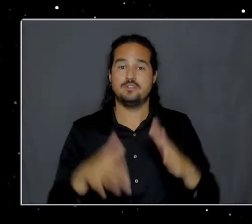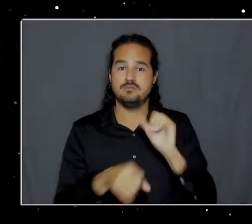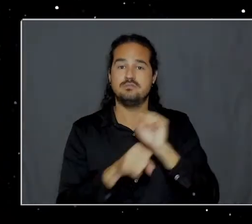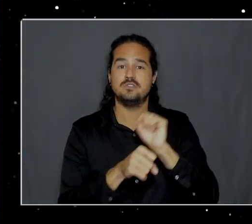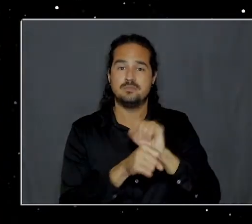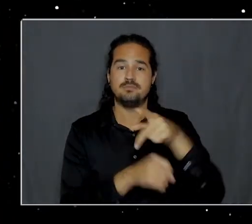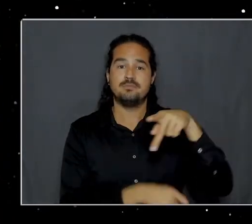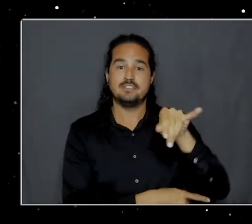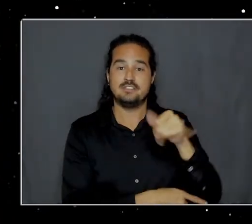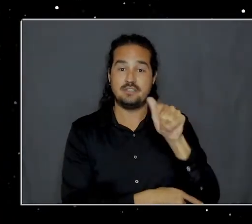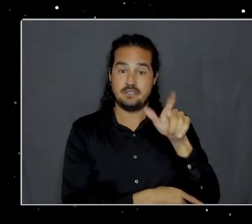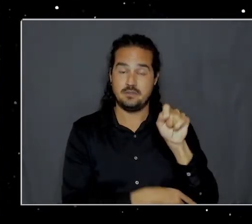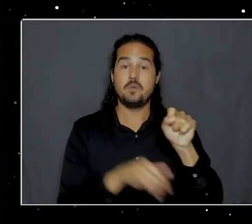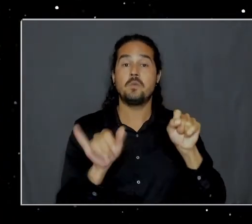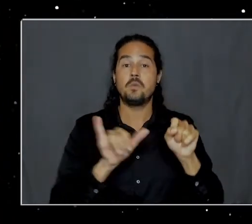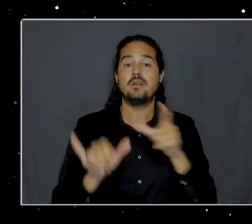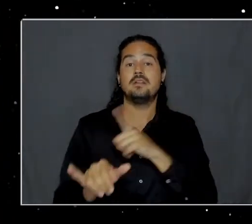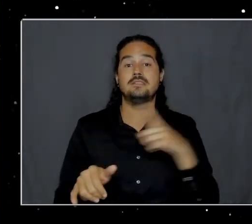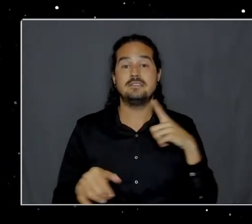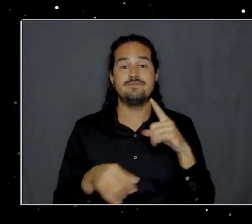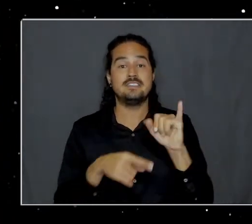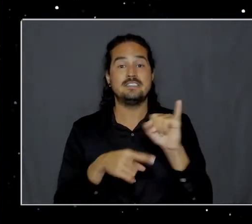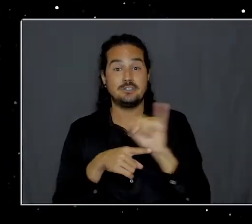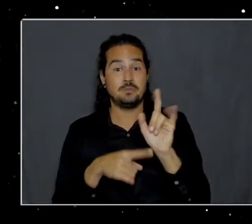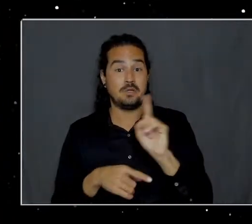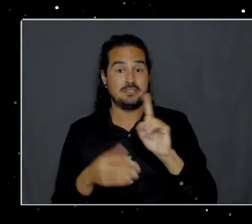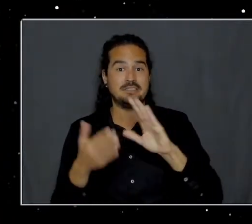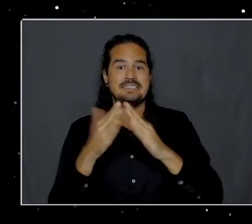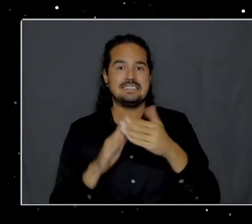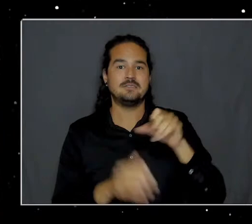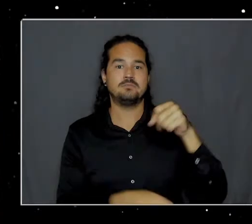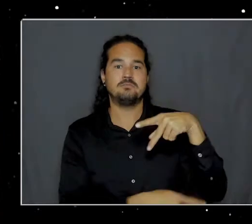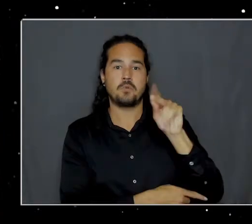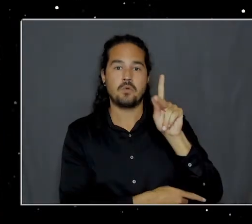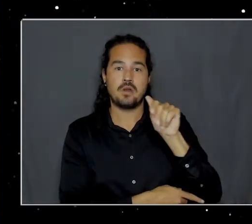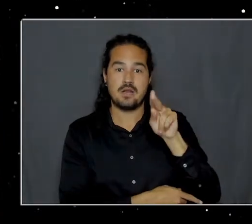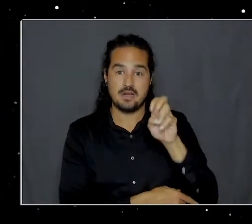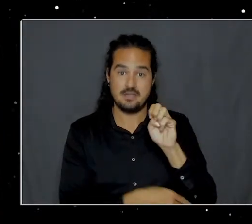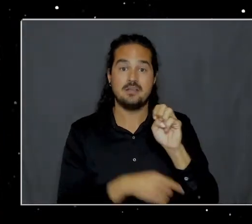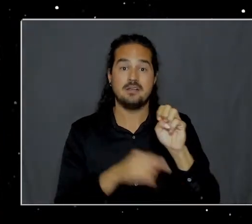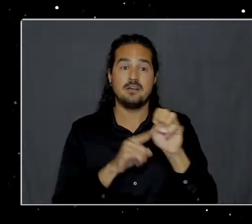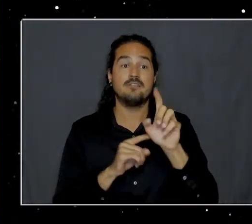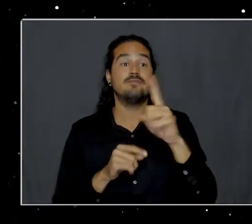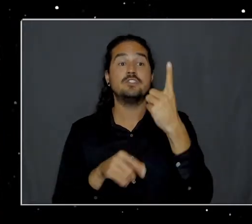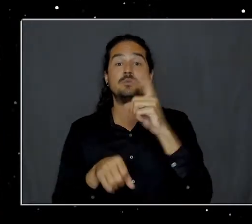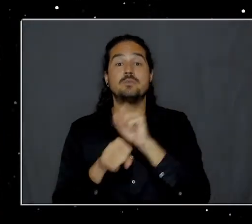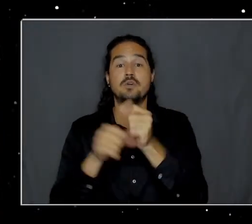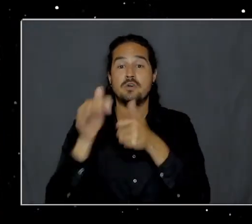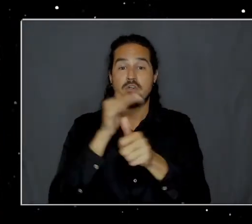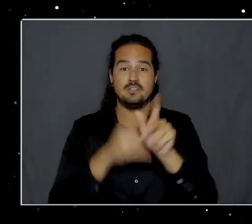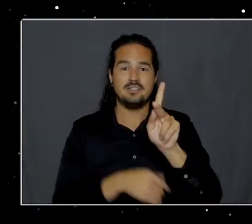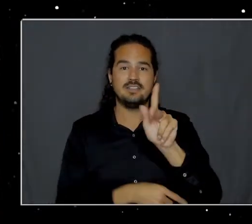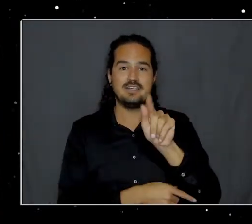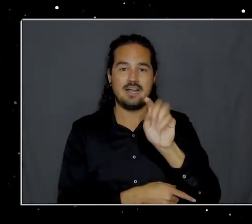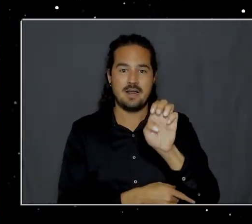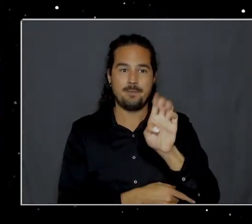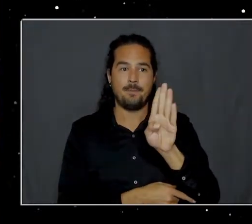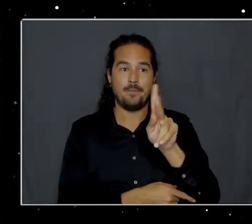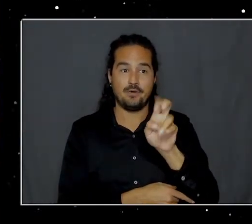SHE IS A STRAIGHT A STUDENT, AND FOR THE PAST THREE YEARS, SHE HAS BEEN A PAID YOUTH ORGANIZER WITH PJALS. SHE WAS ALSO A LEGISLATIVE INTERN AT THE CITY OF SPOKANE SERVING AS AN ASSISTANT TO KATE